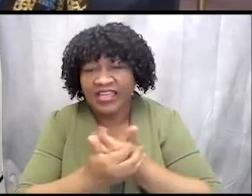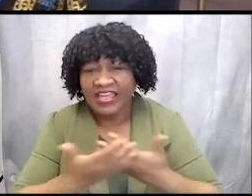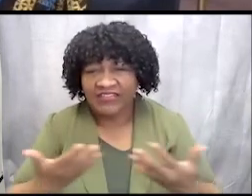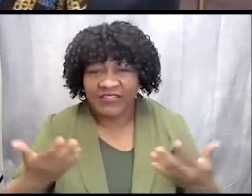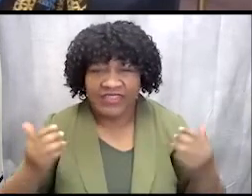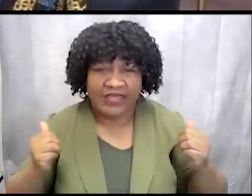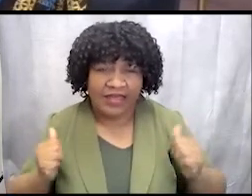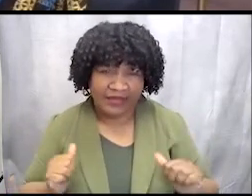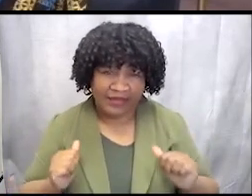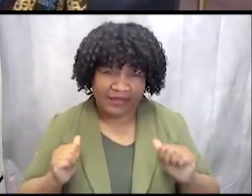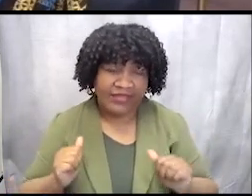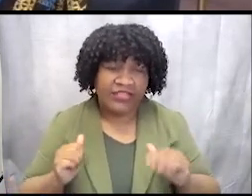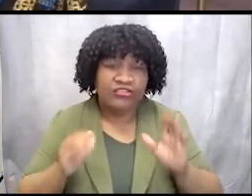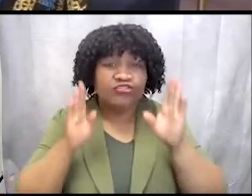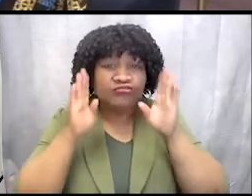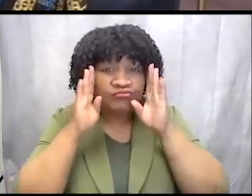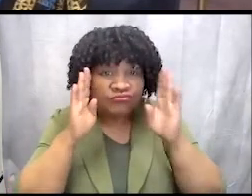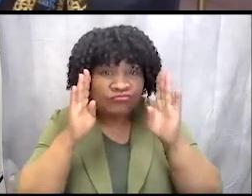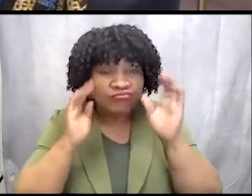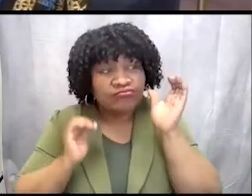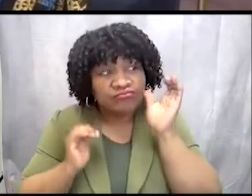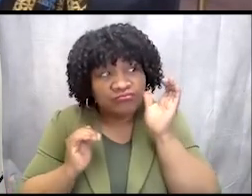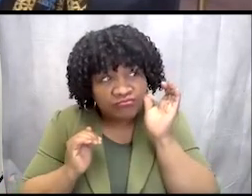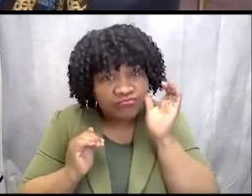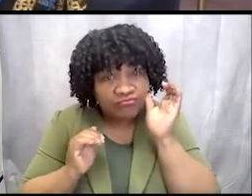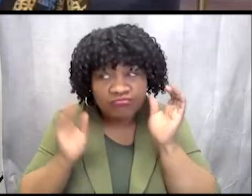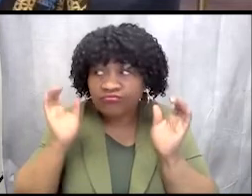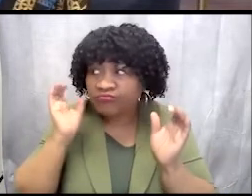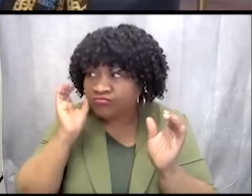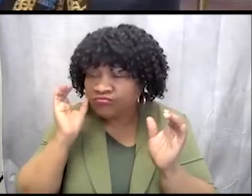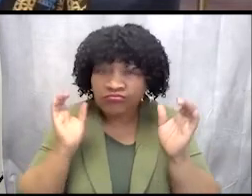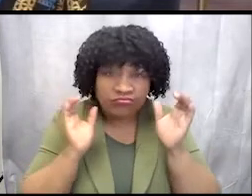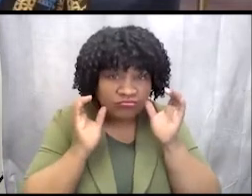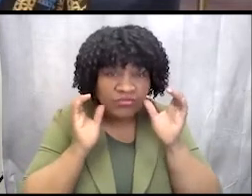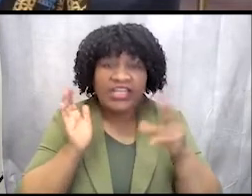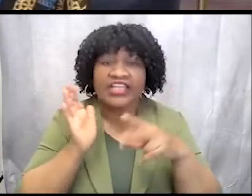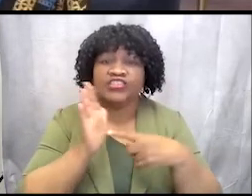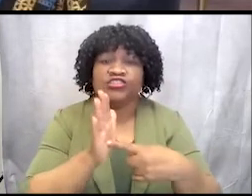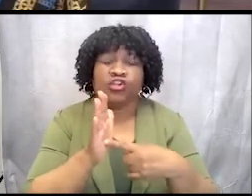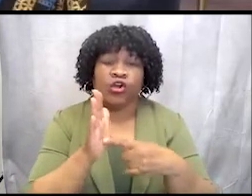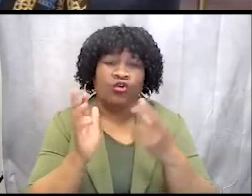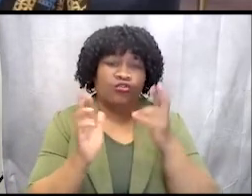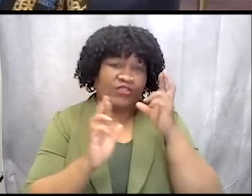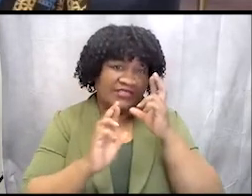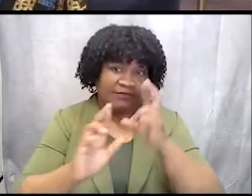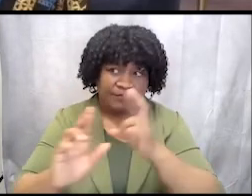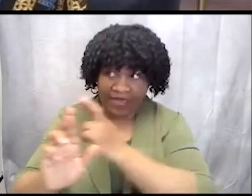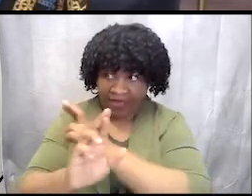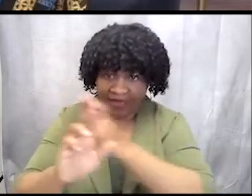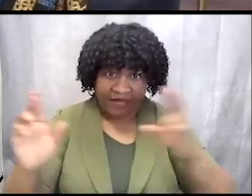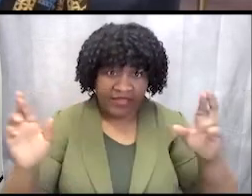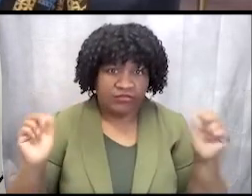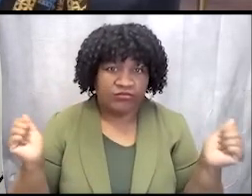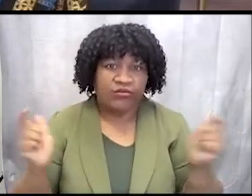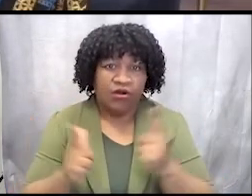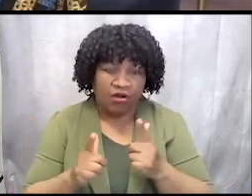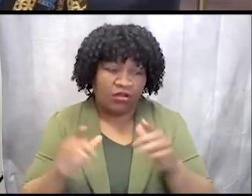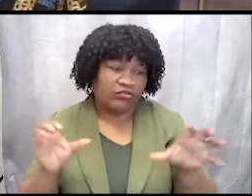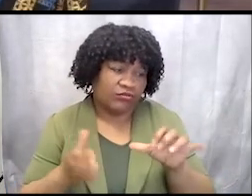to at least hear what everybody is saying, and to show a level of respect to everyone in doing that.